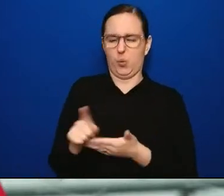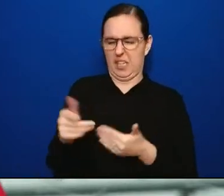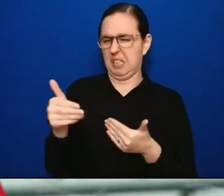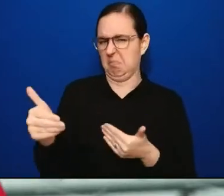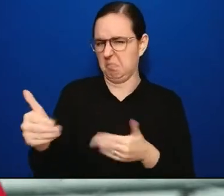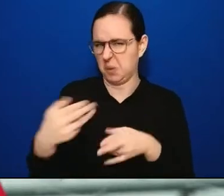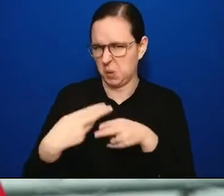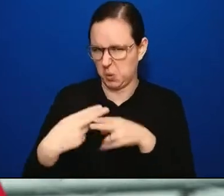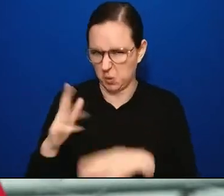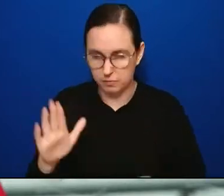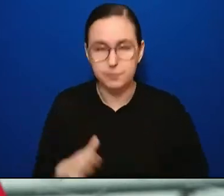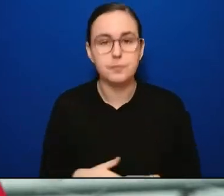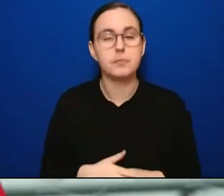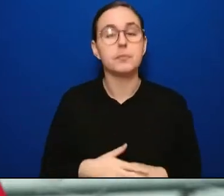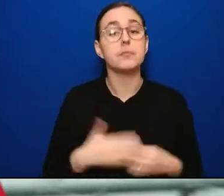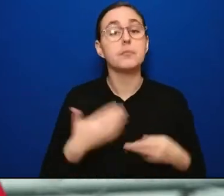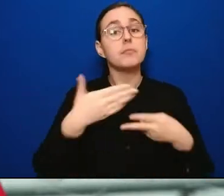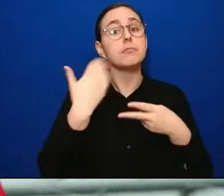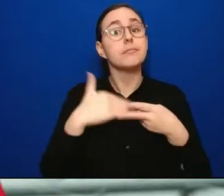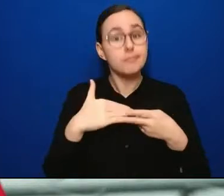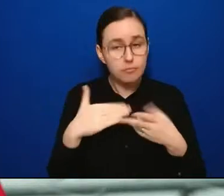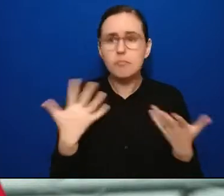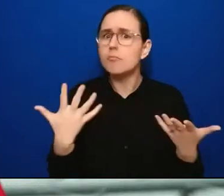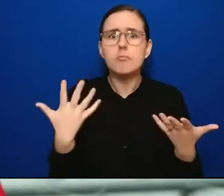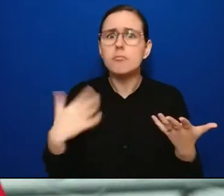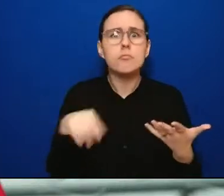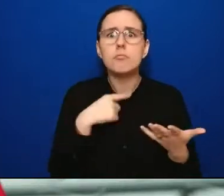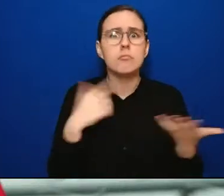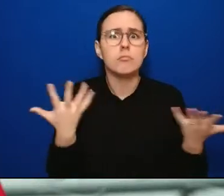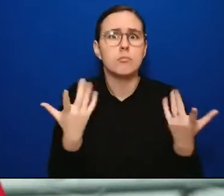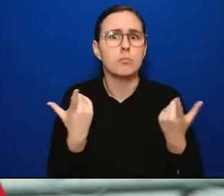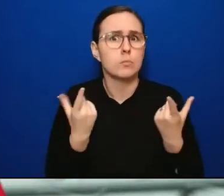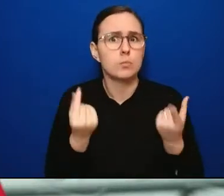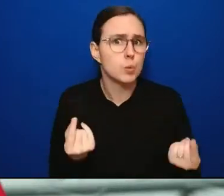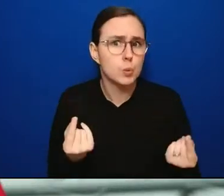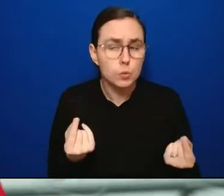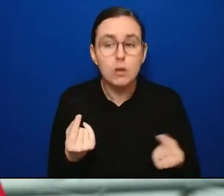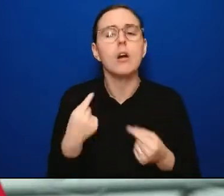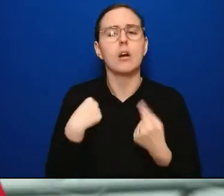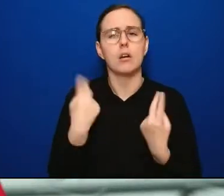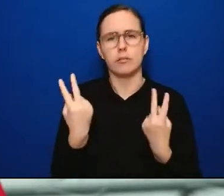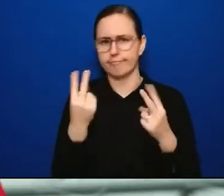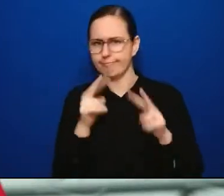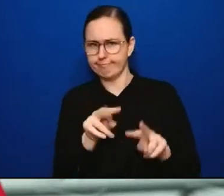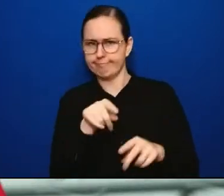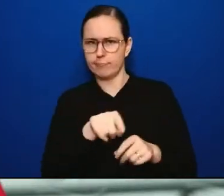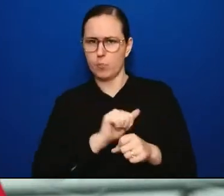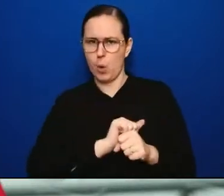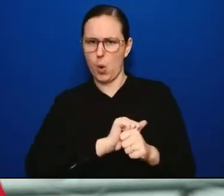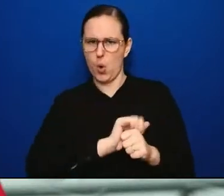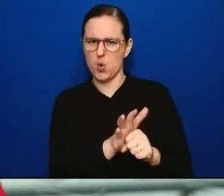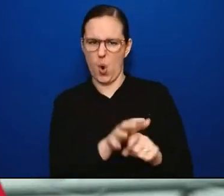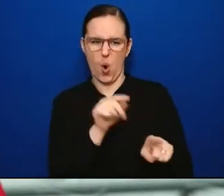And what we will be looking at is integrating this surveillance